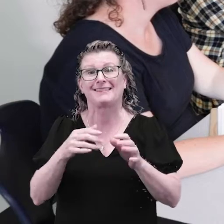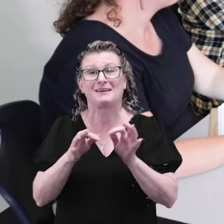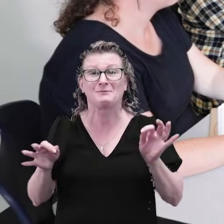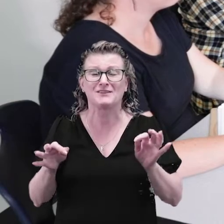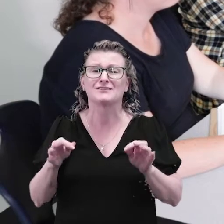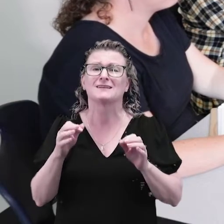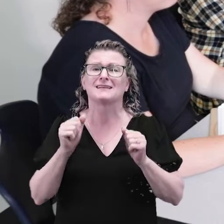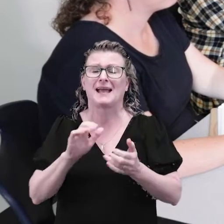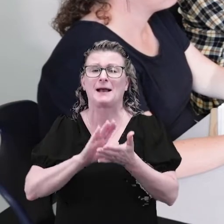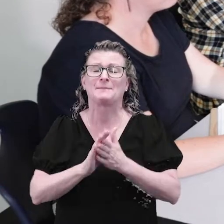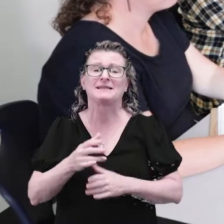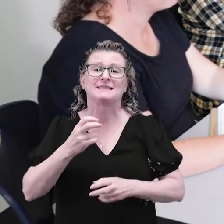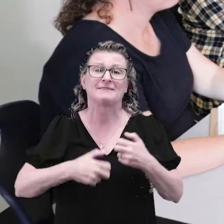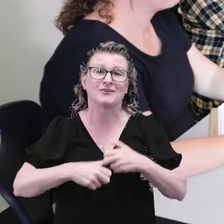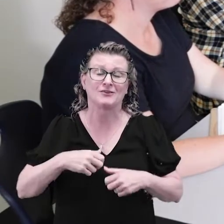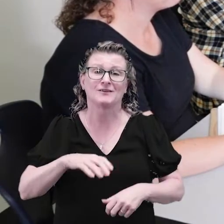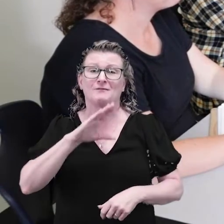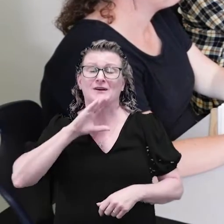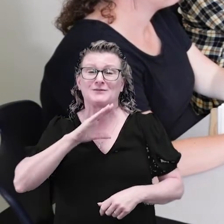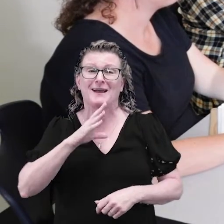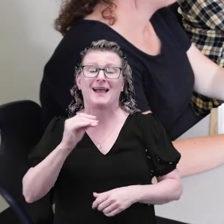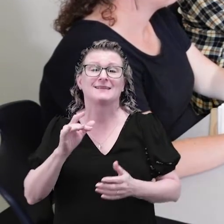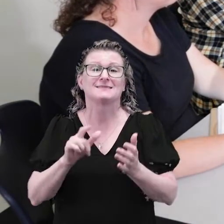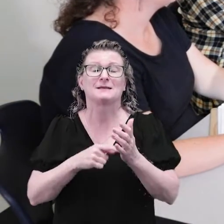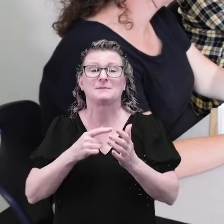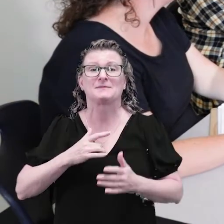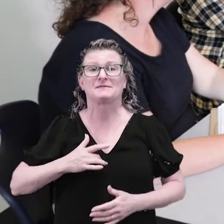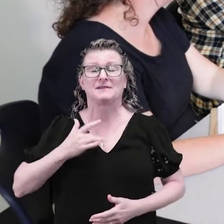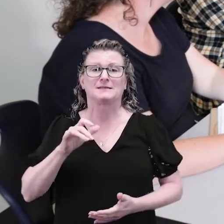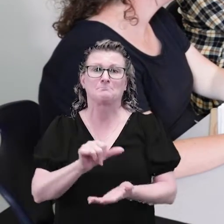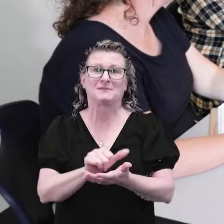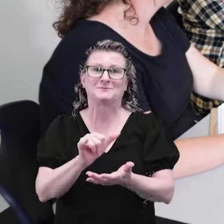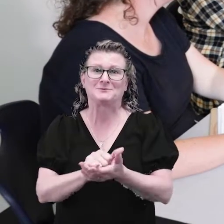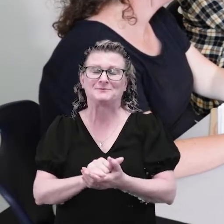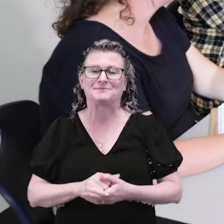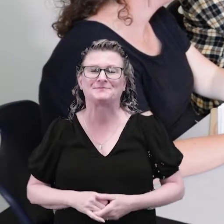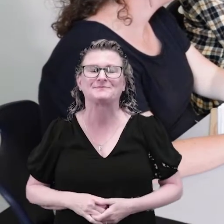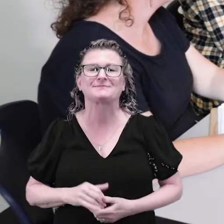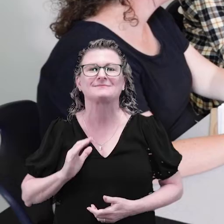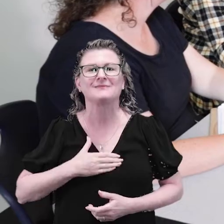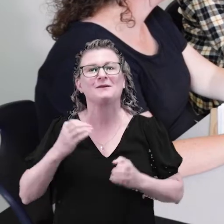American Sign Language can be difficult, frustrating, and at times impossible.